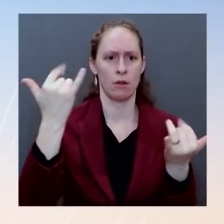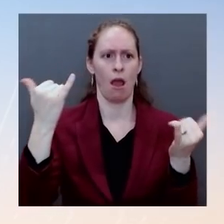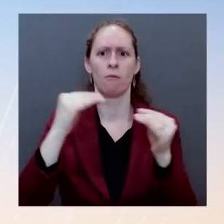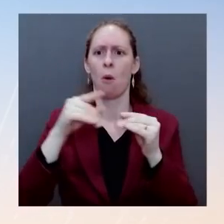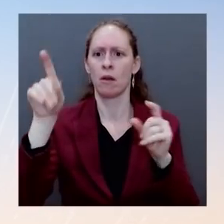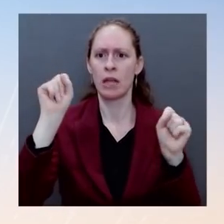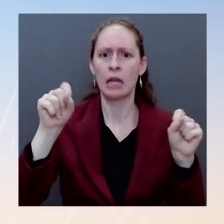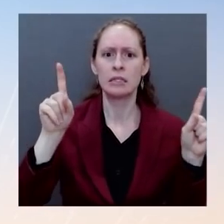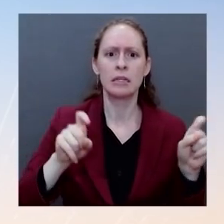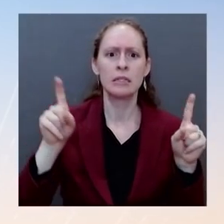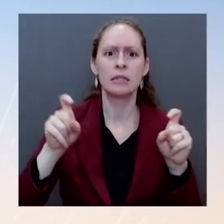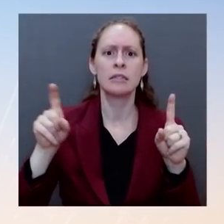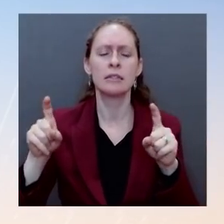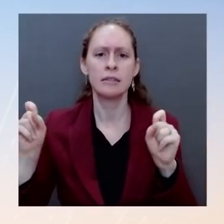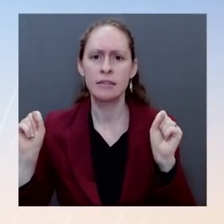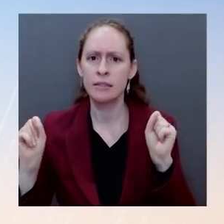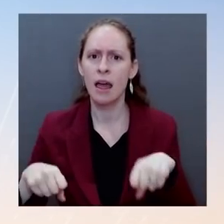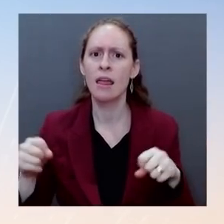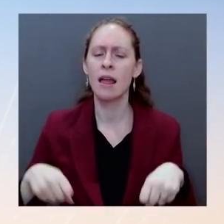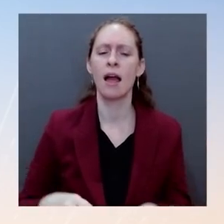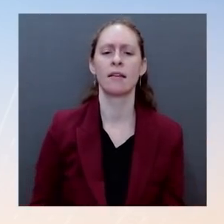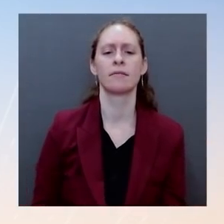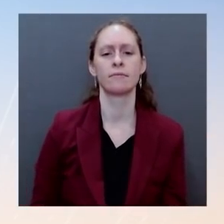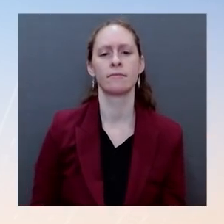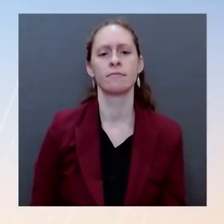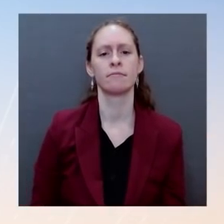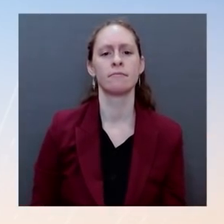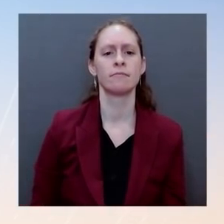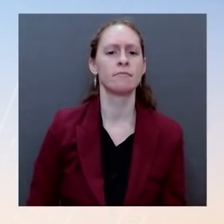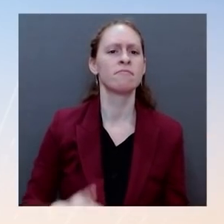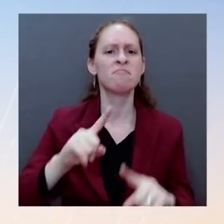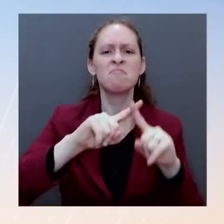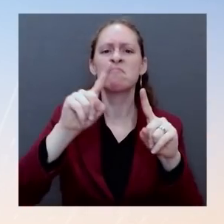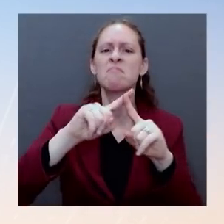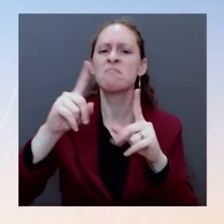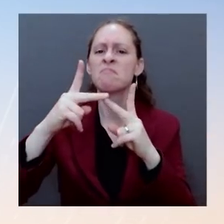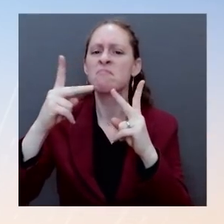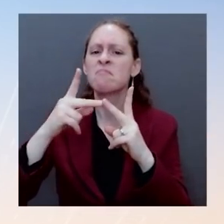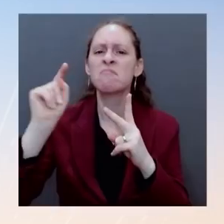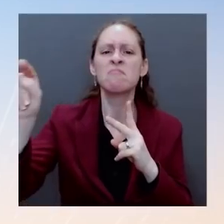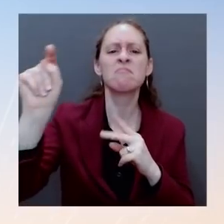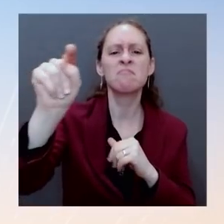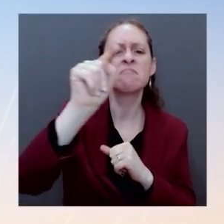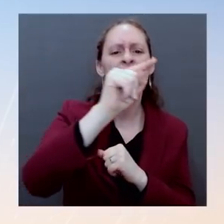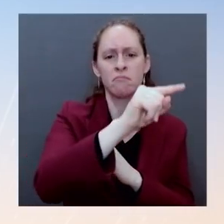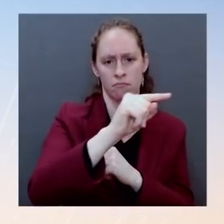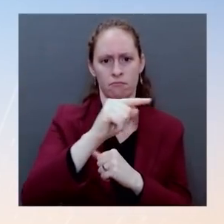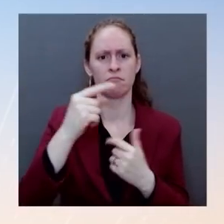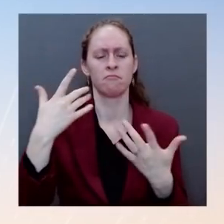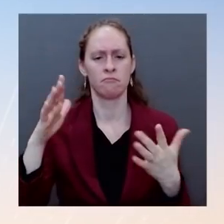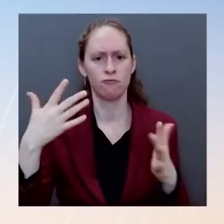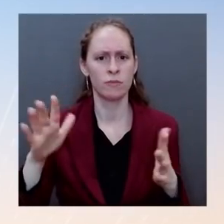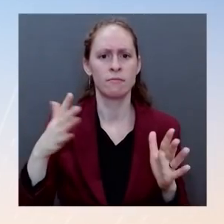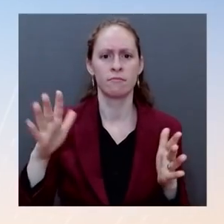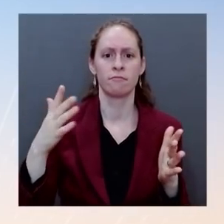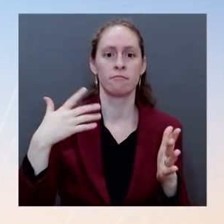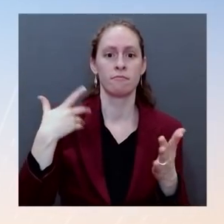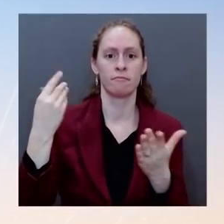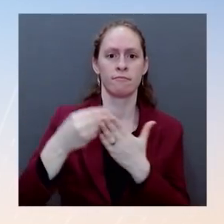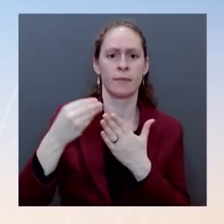We made an announcement about providing additional funding and testing capacity to schools today. And tomorrow, the President will be providing an update on COVID,